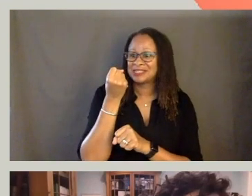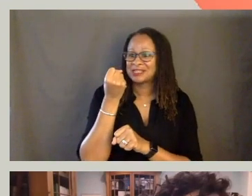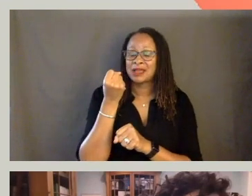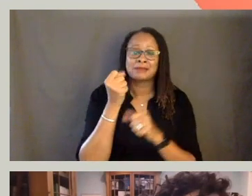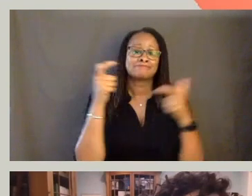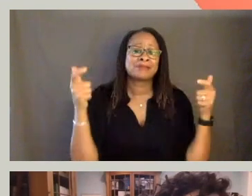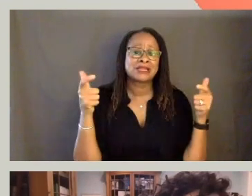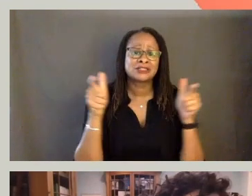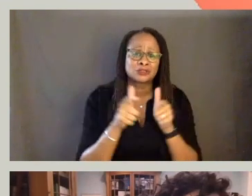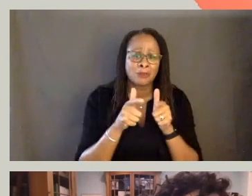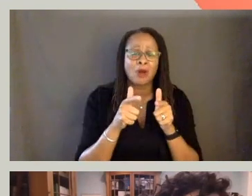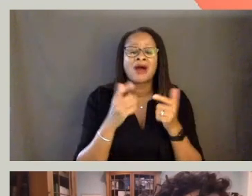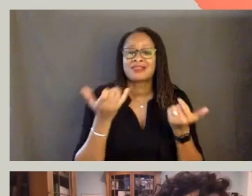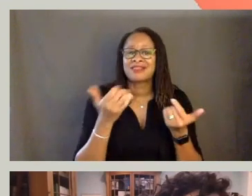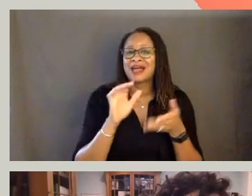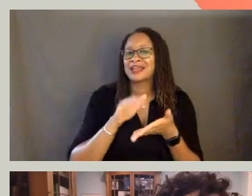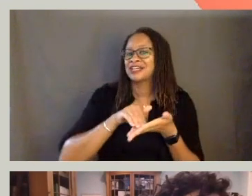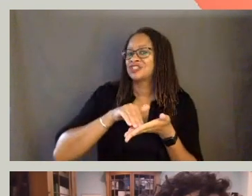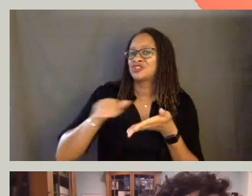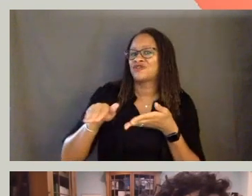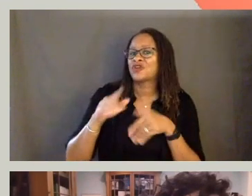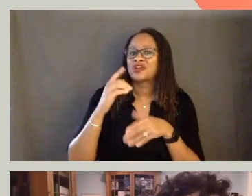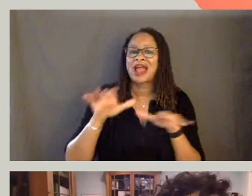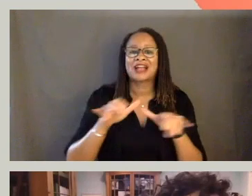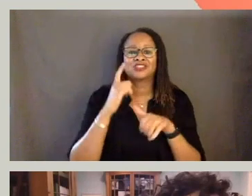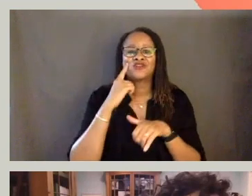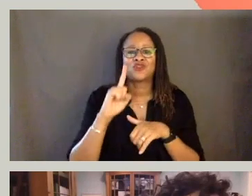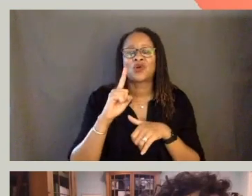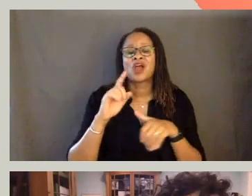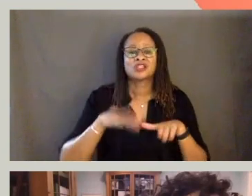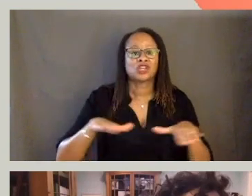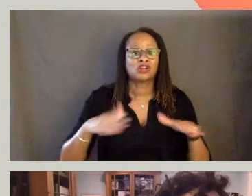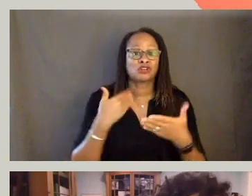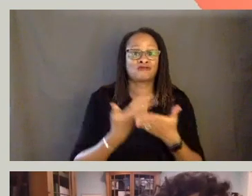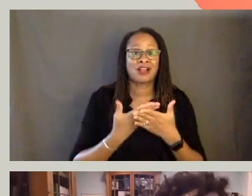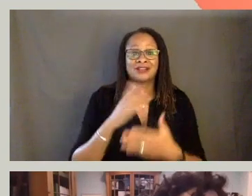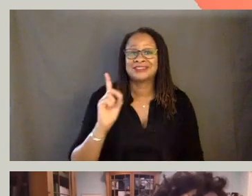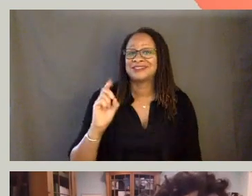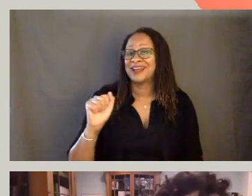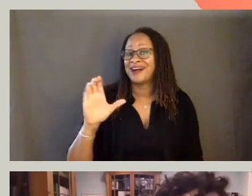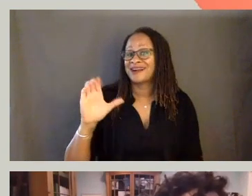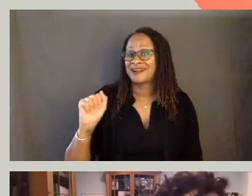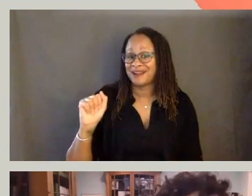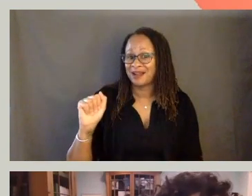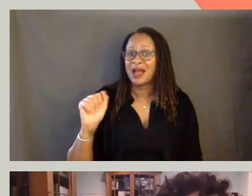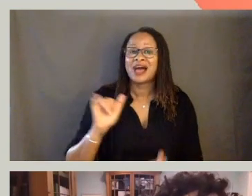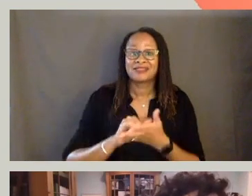the Deferred Action for Childhood Arrivals was won by the organizing of undocumented people, right?